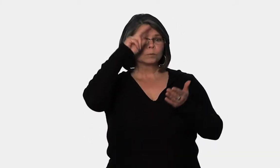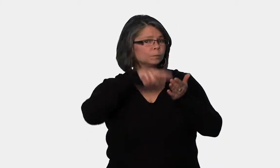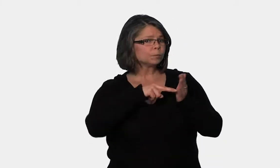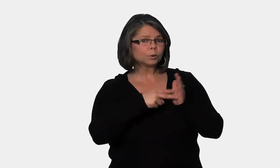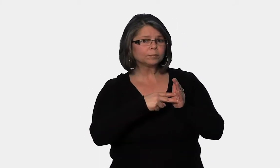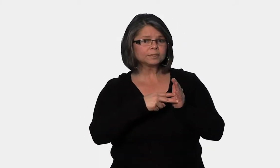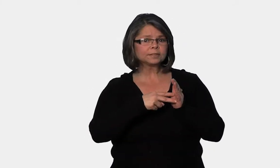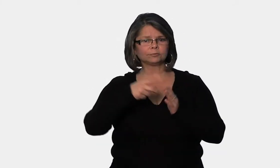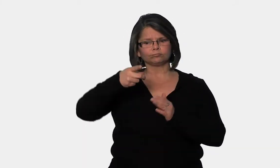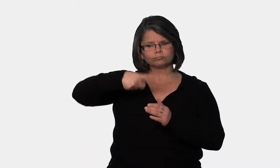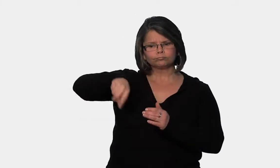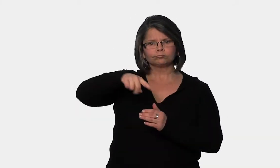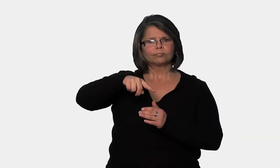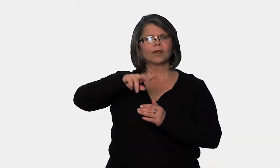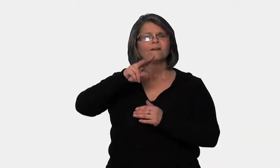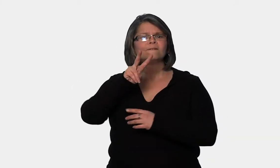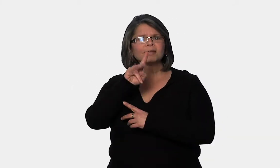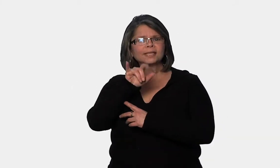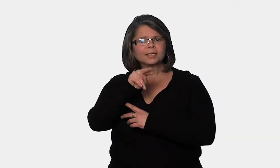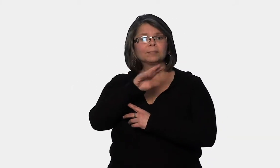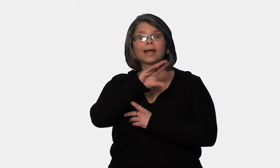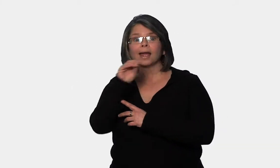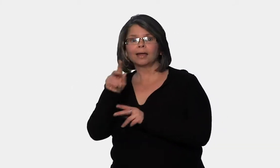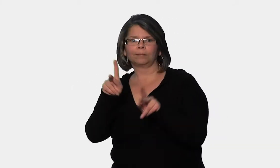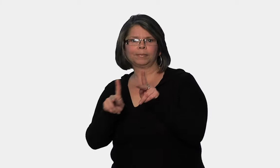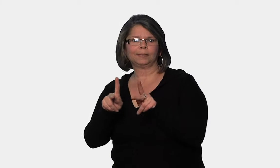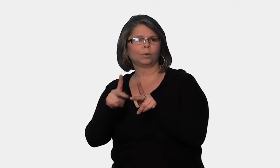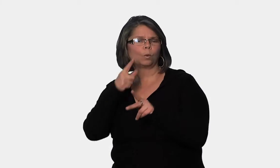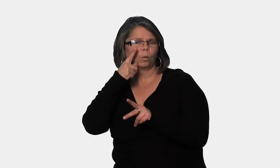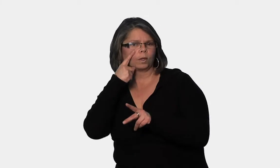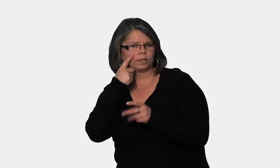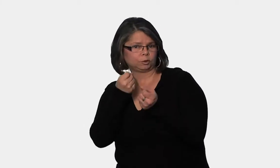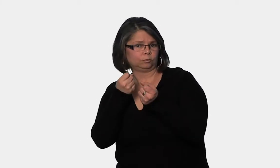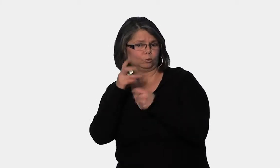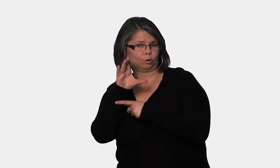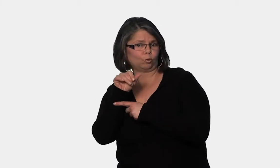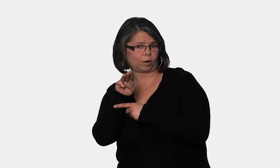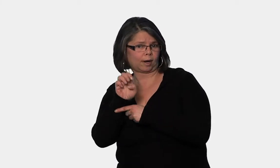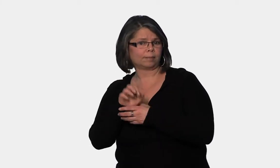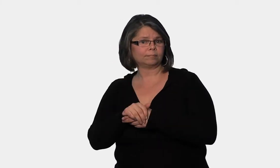to help victims and witnesses of crime,